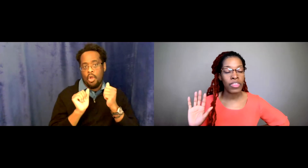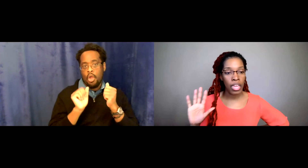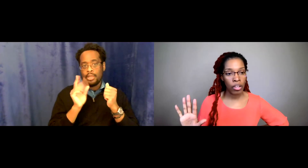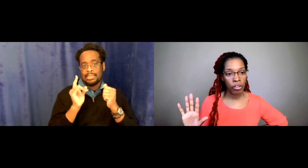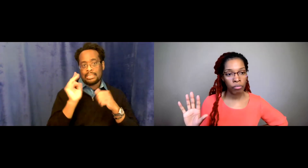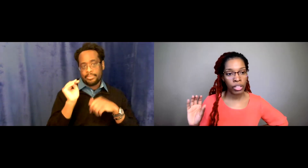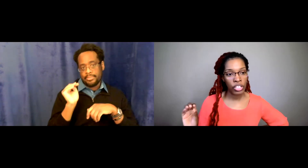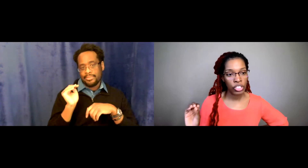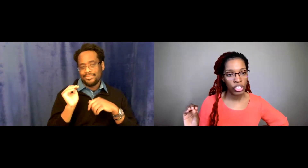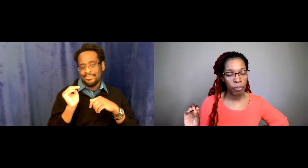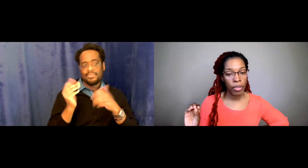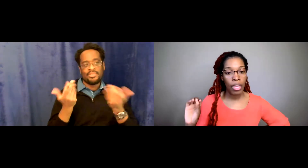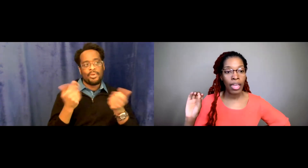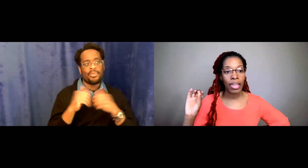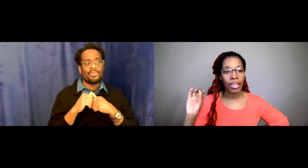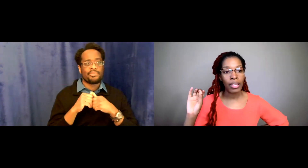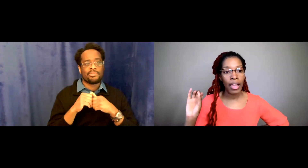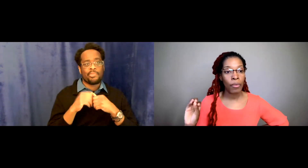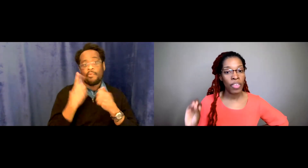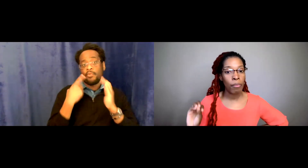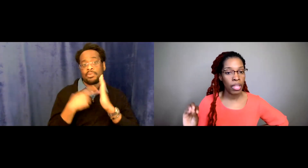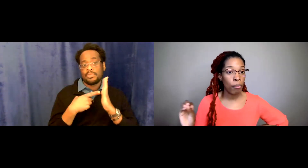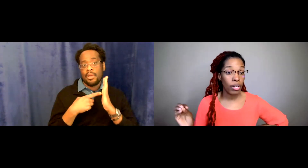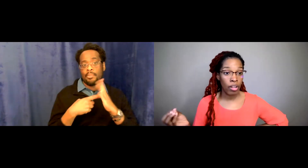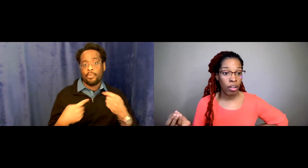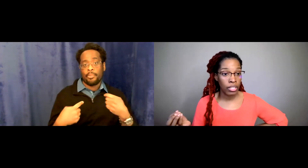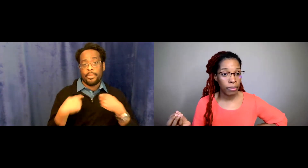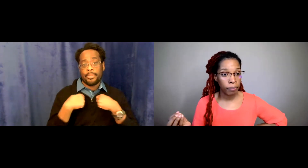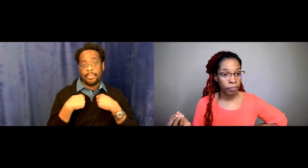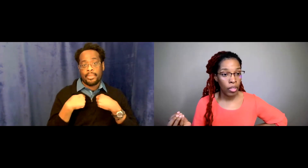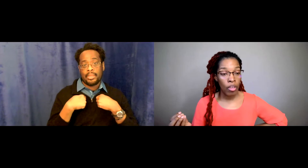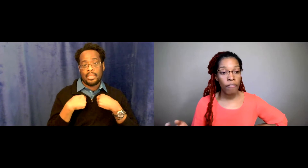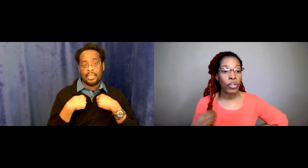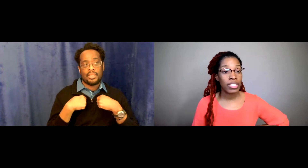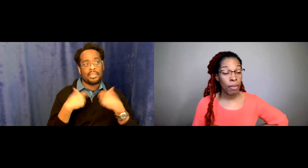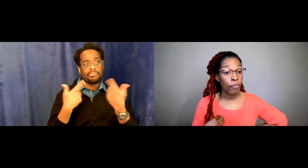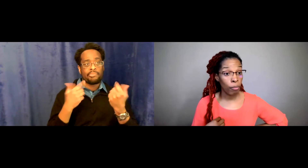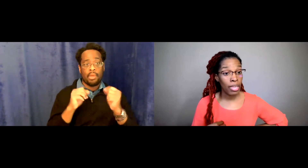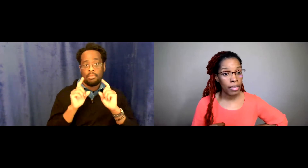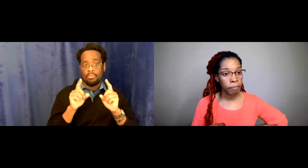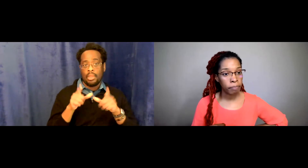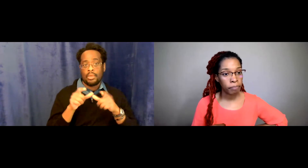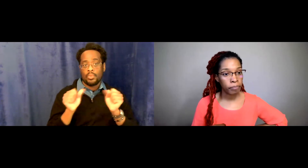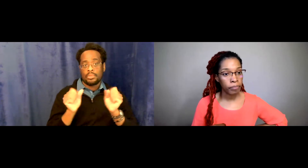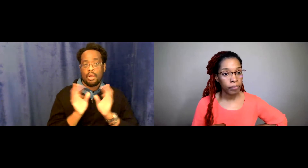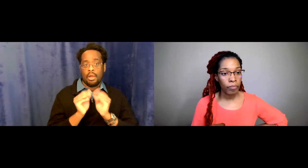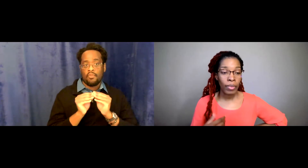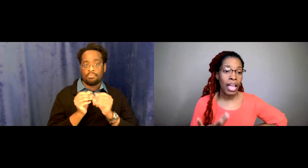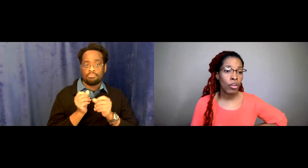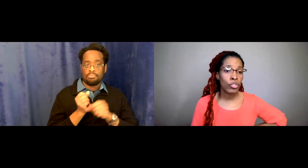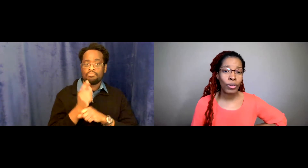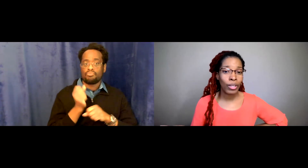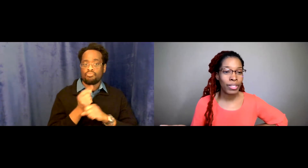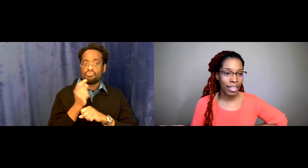their relationship and how they play a part in audism for example for me i'll go to a linguistic